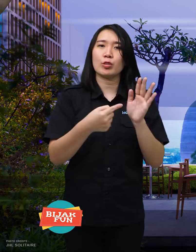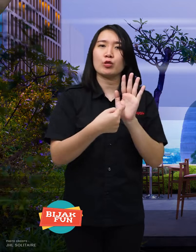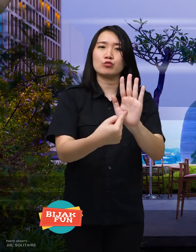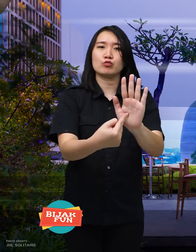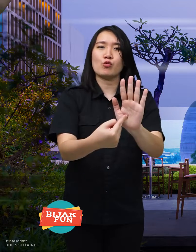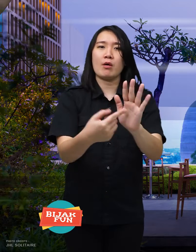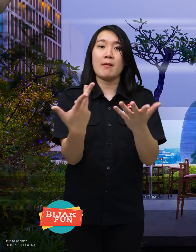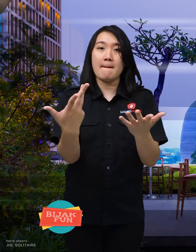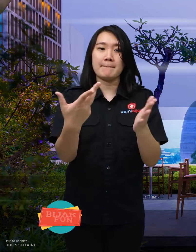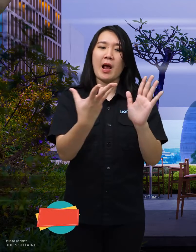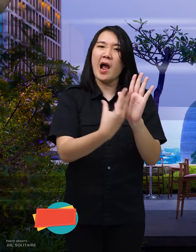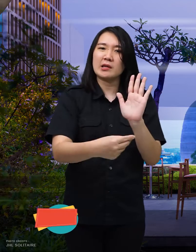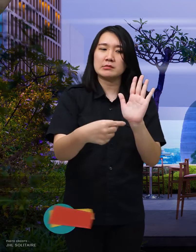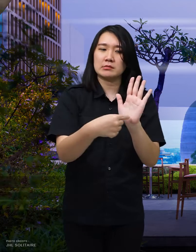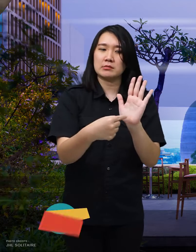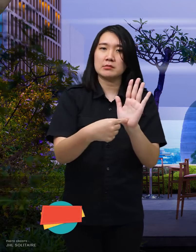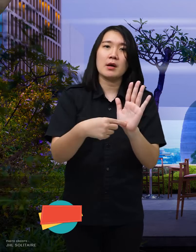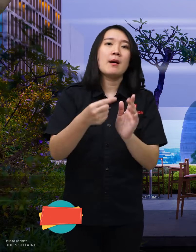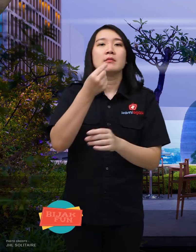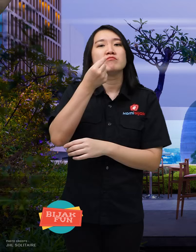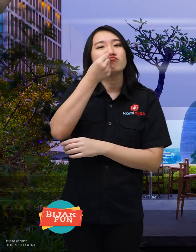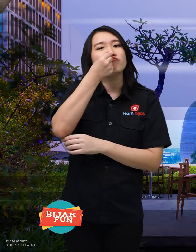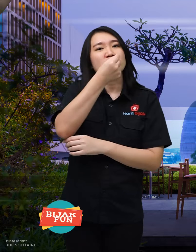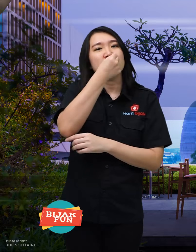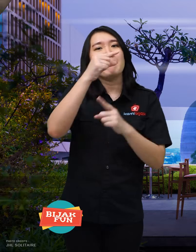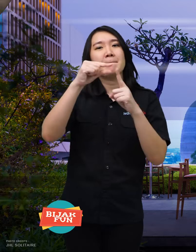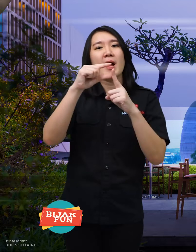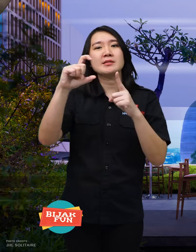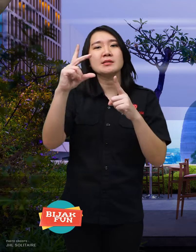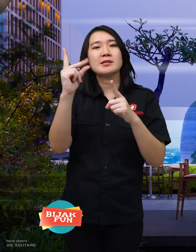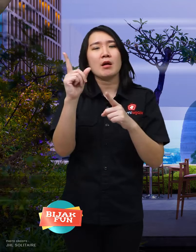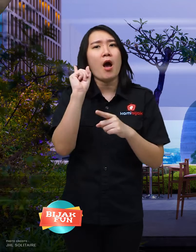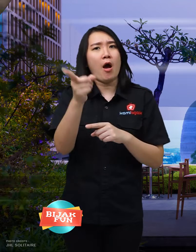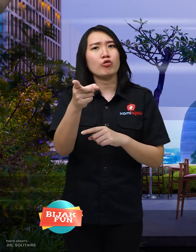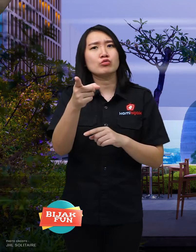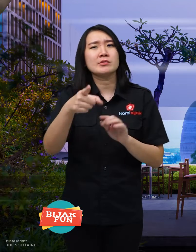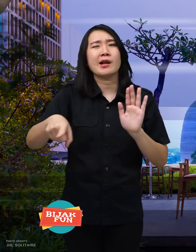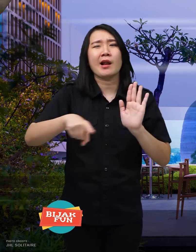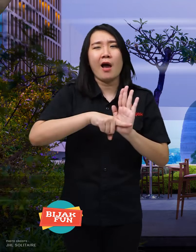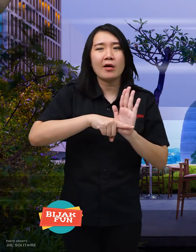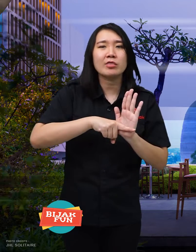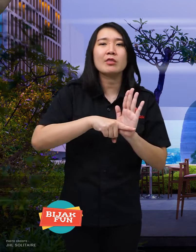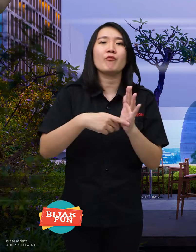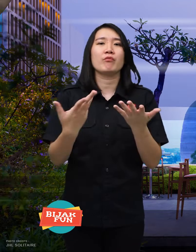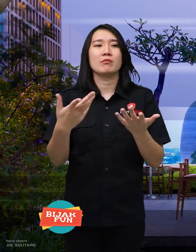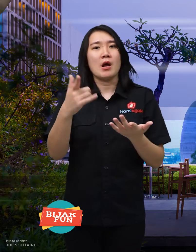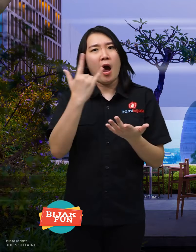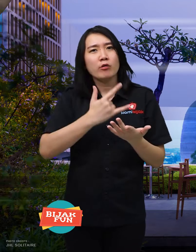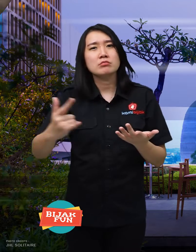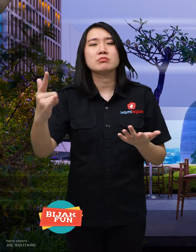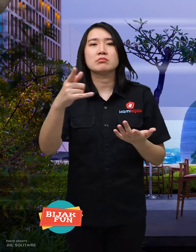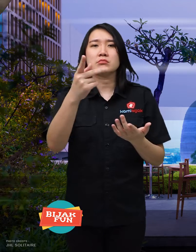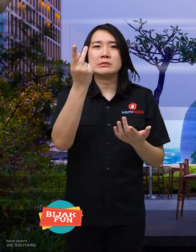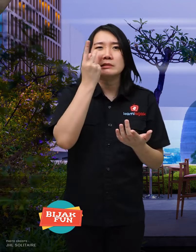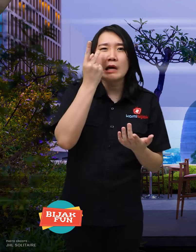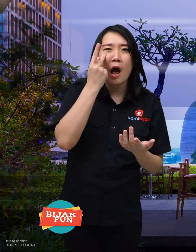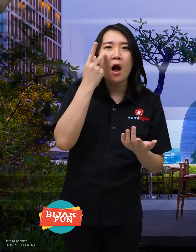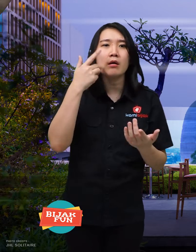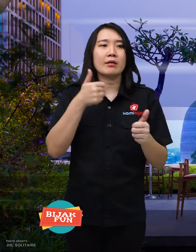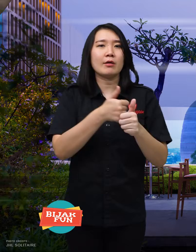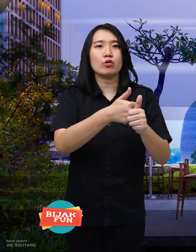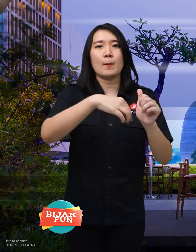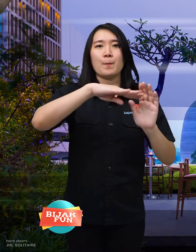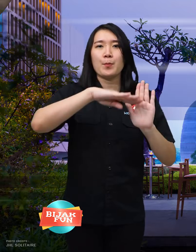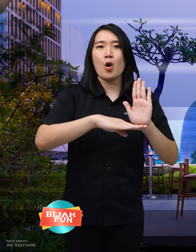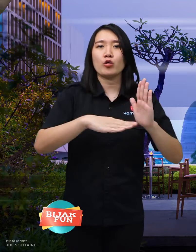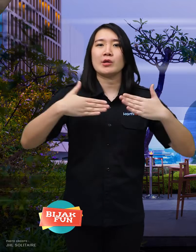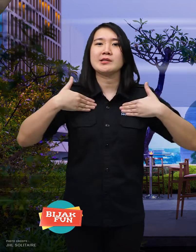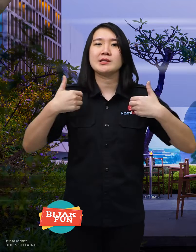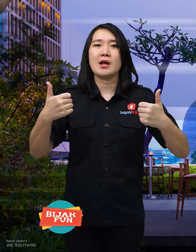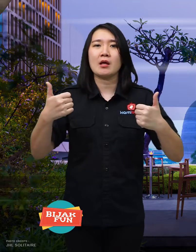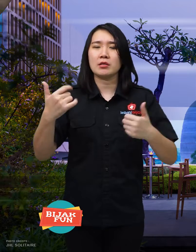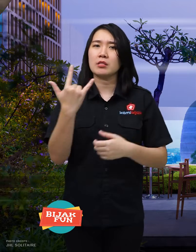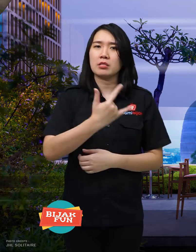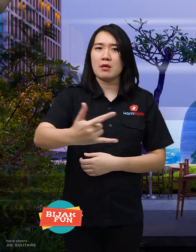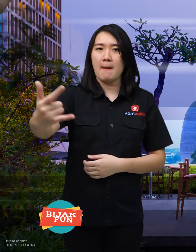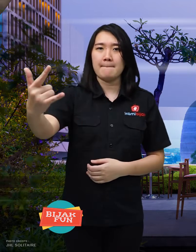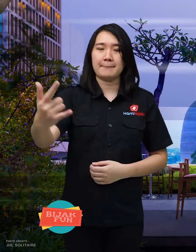PCR results must be negative and the process remains strict.